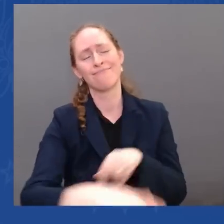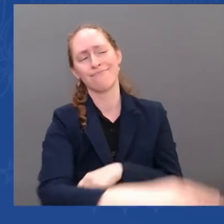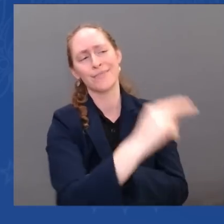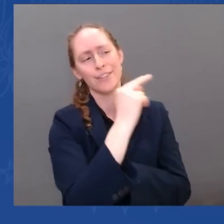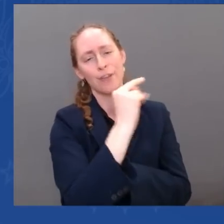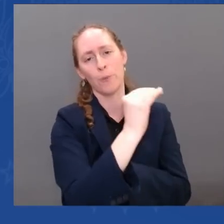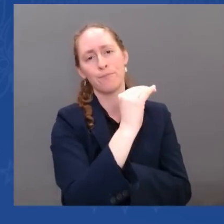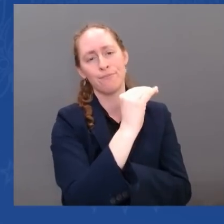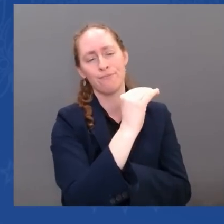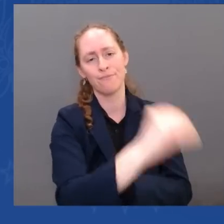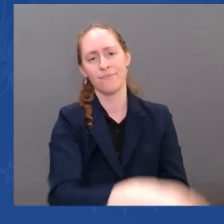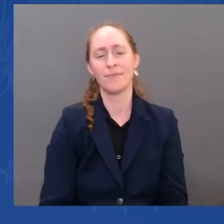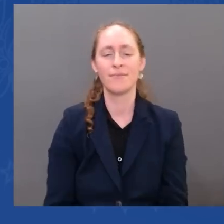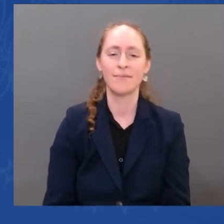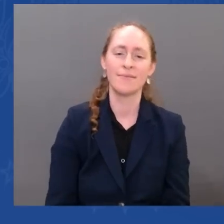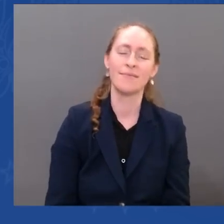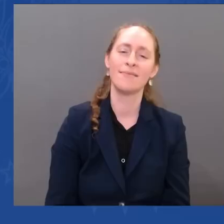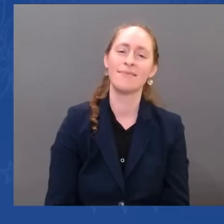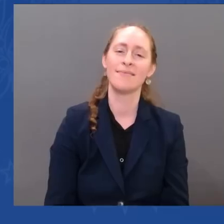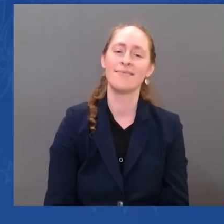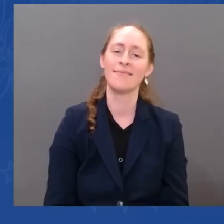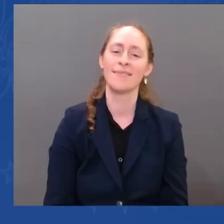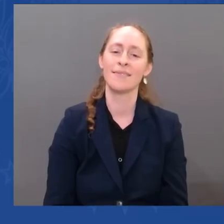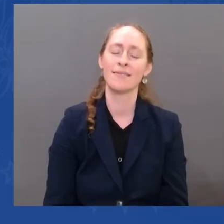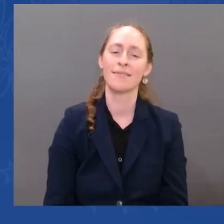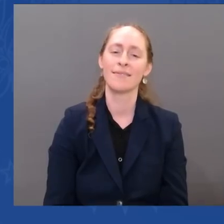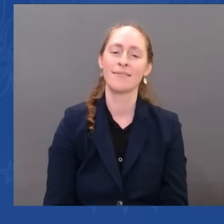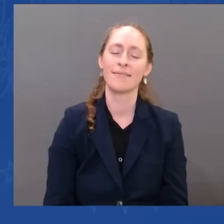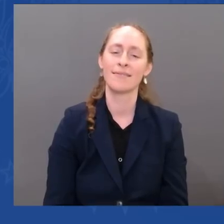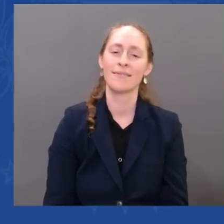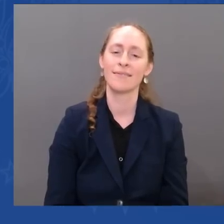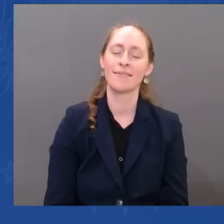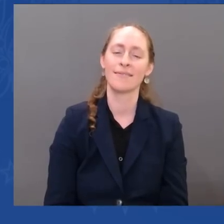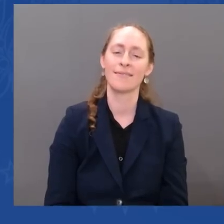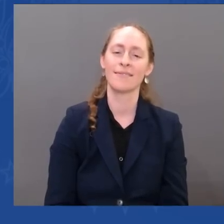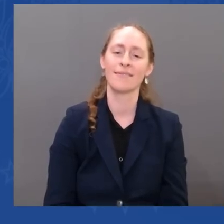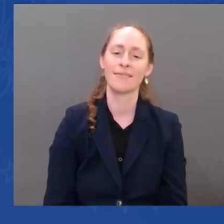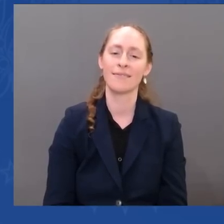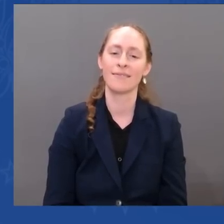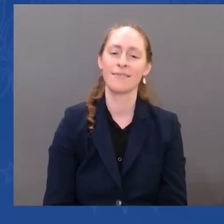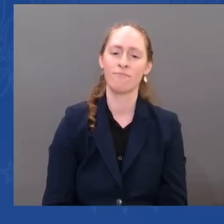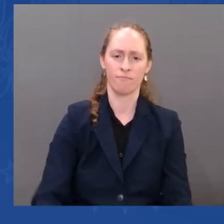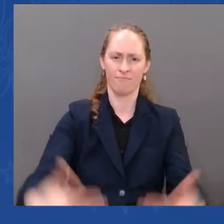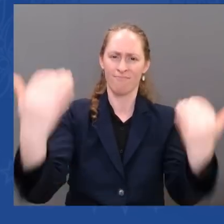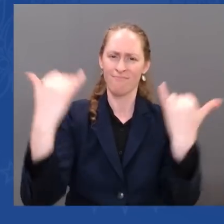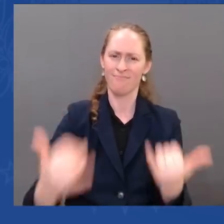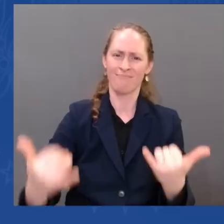have returned to Europe with Russia's brutal and unprovoked attack on its neighbor, Ukraine.